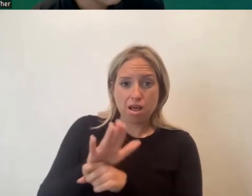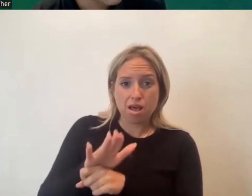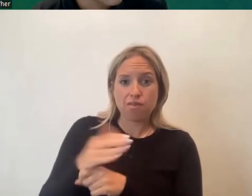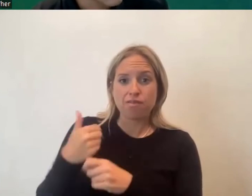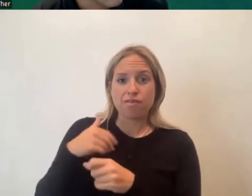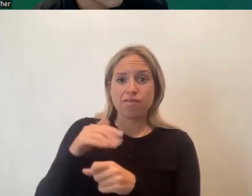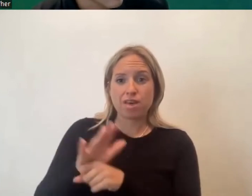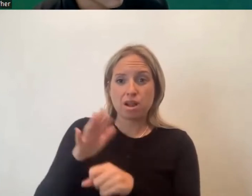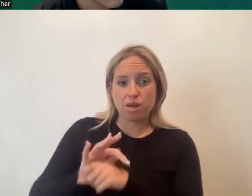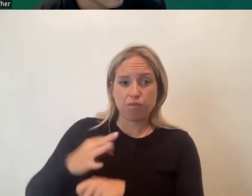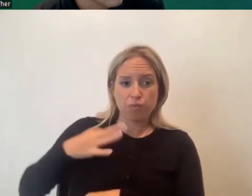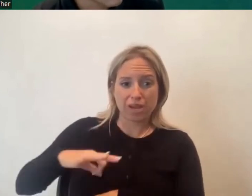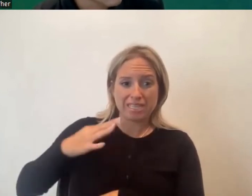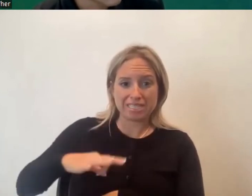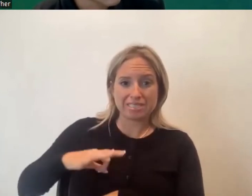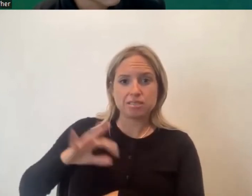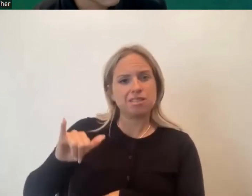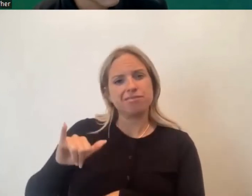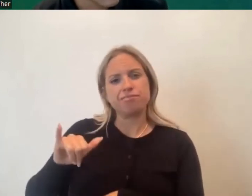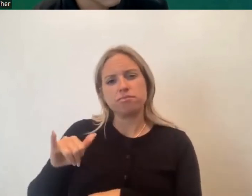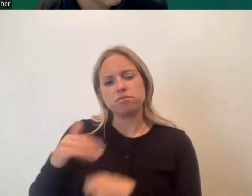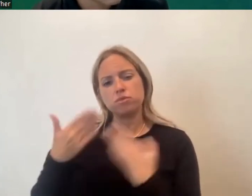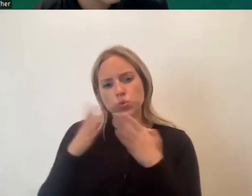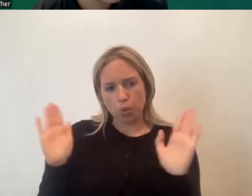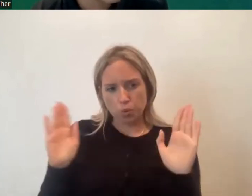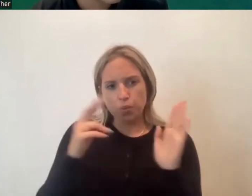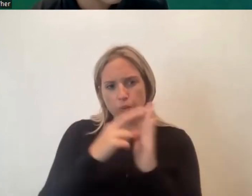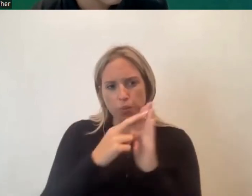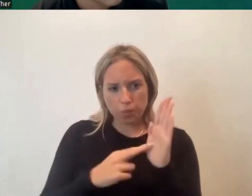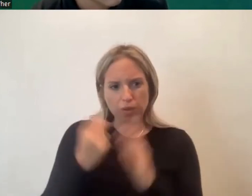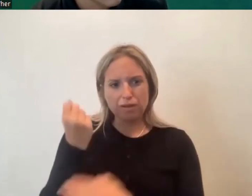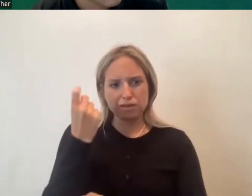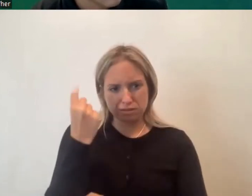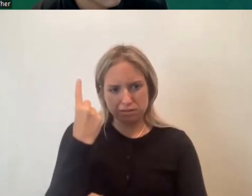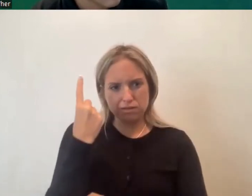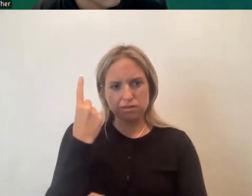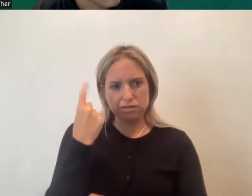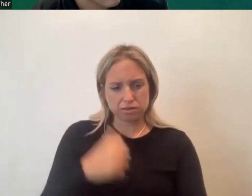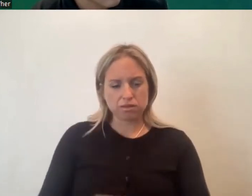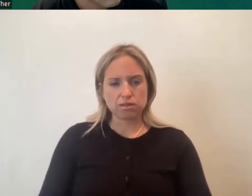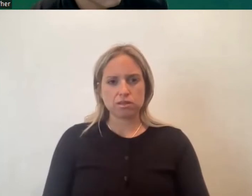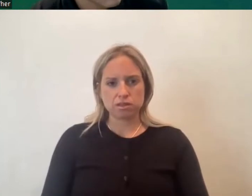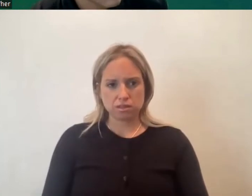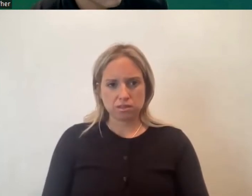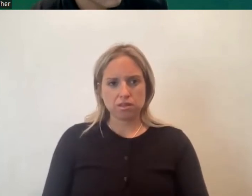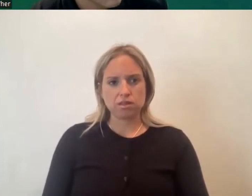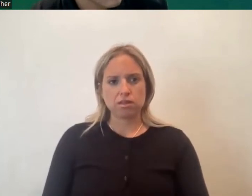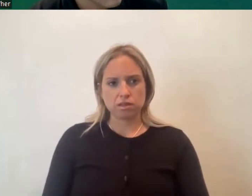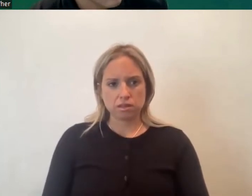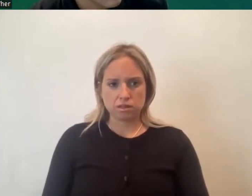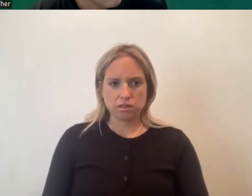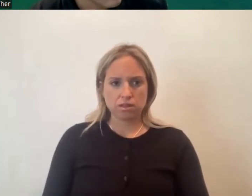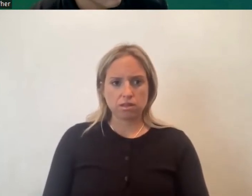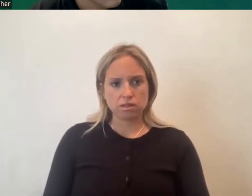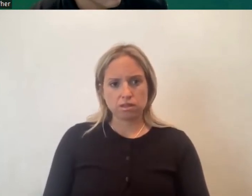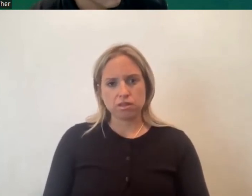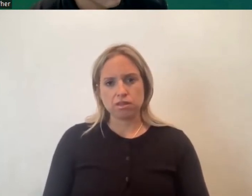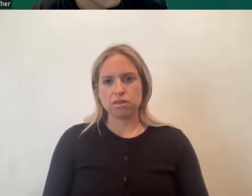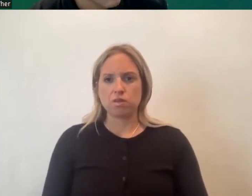At least, that's the general rule for many people.